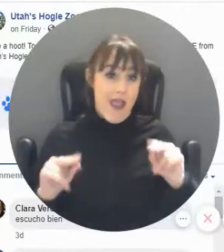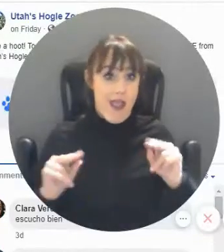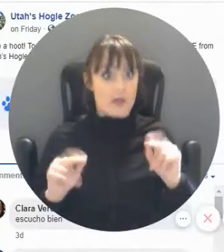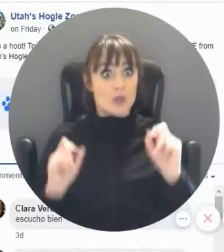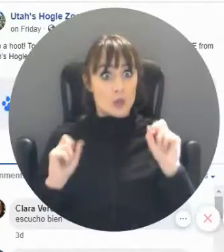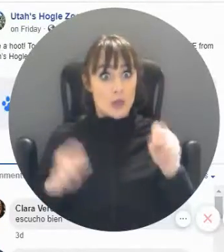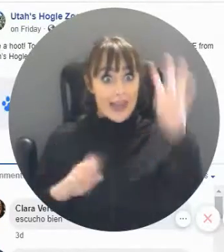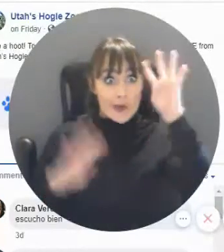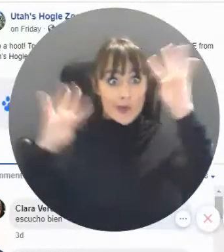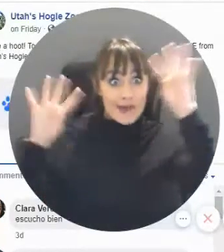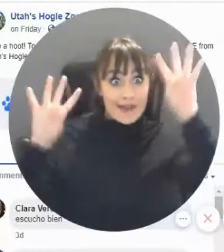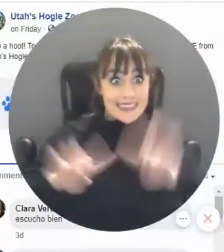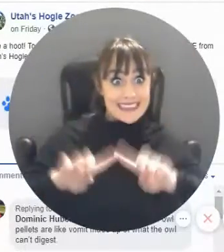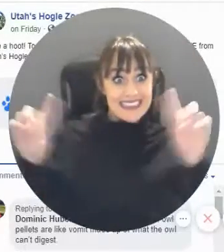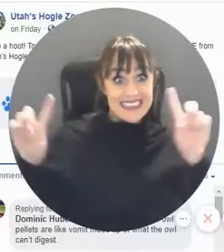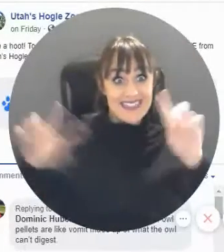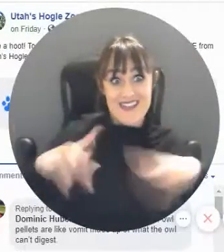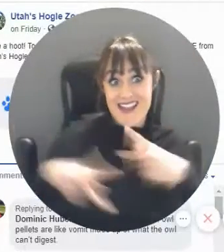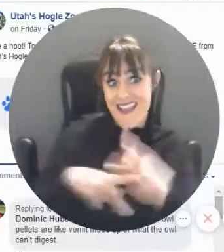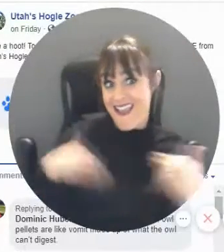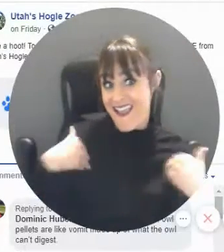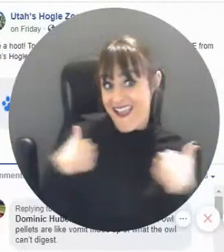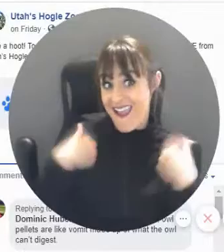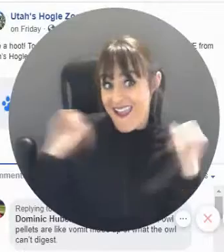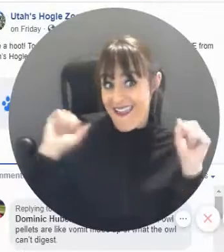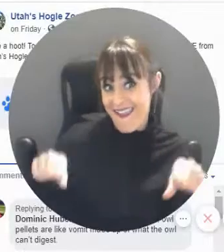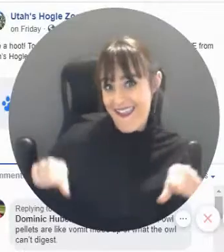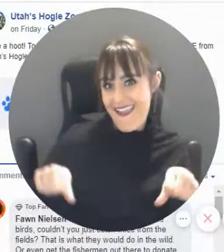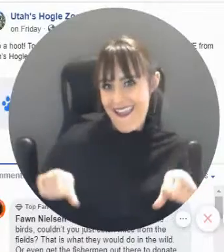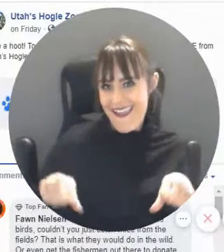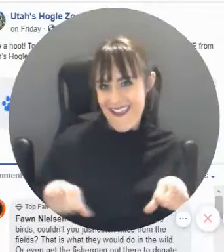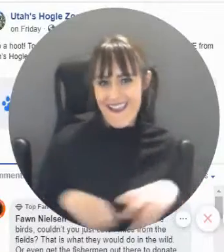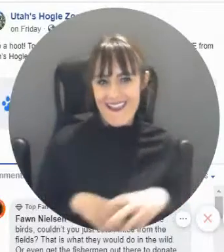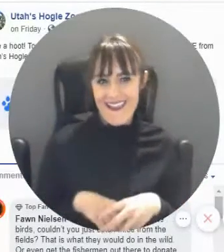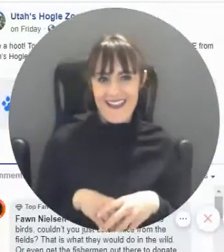Brad: Yeah, we sure could! (Other voice): We will take a photo of the creation we make.